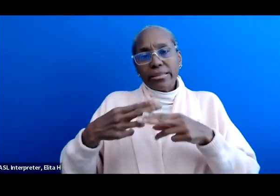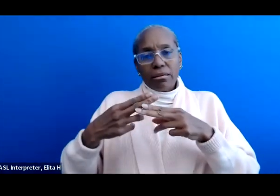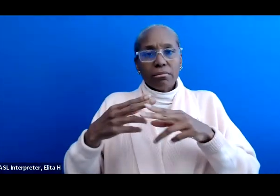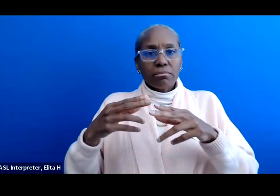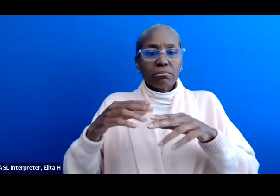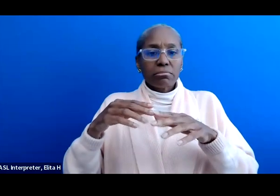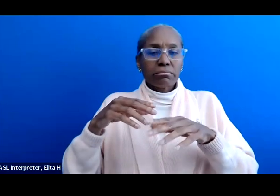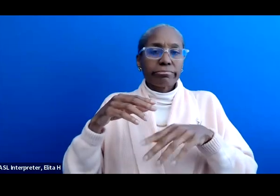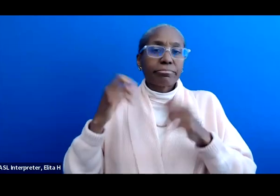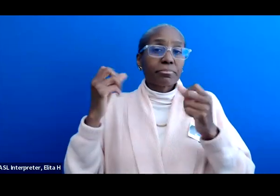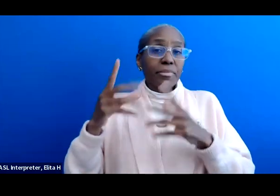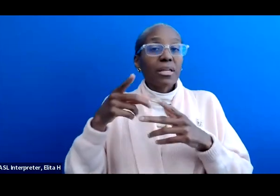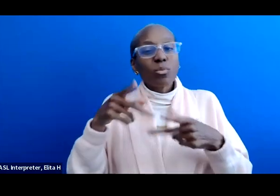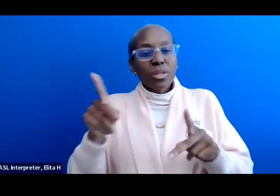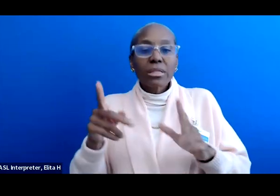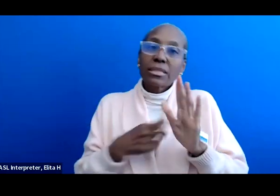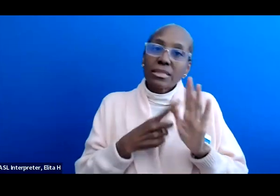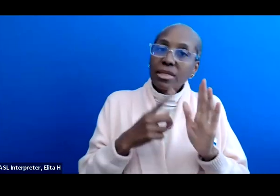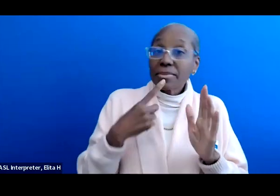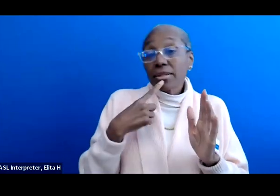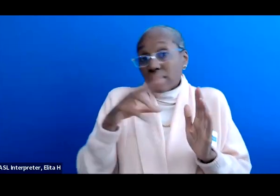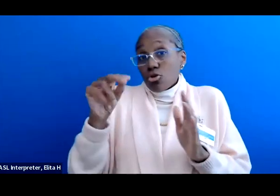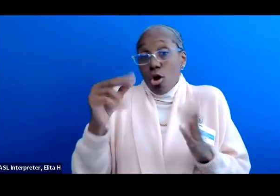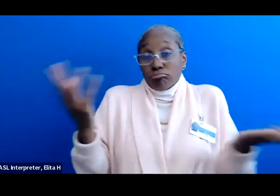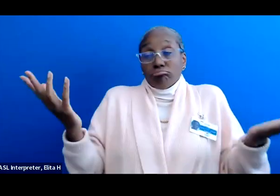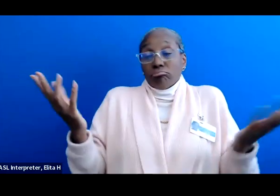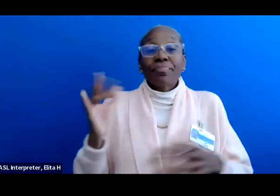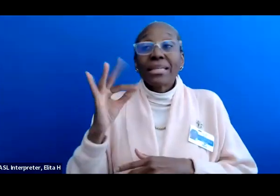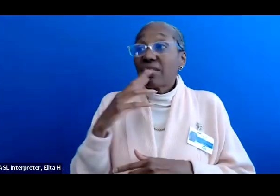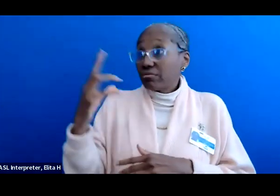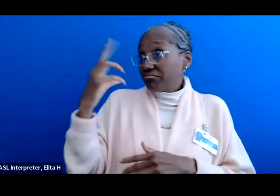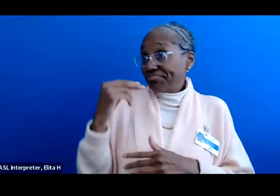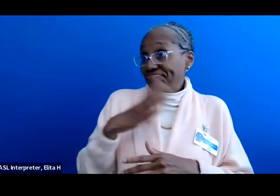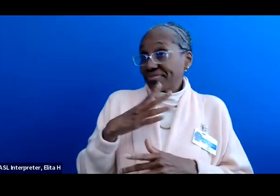Many of them will let you, sometimes no. Okay, if you get a no answer, where can you go?